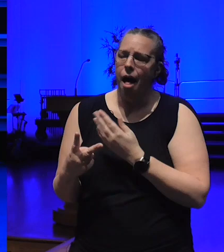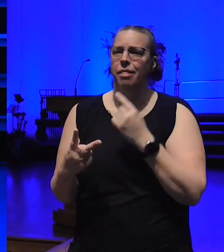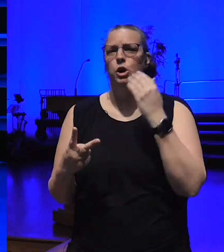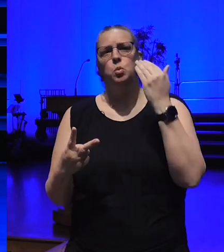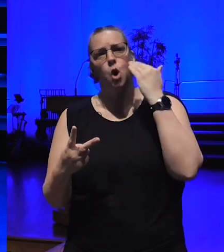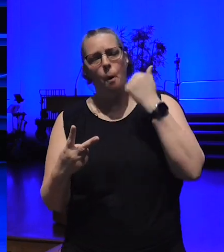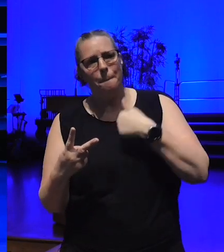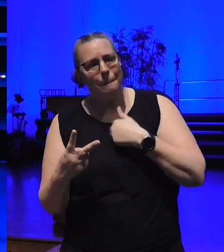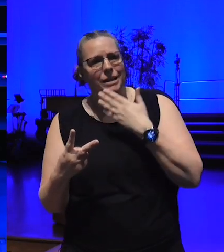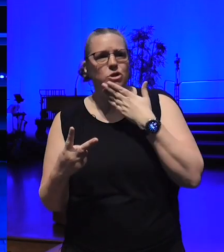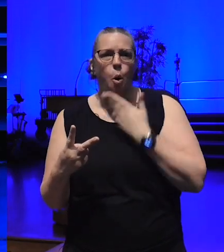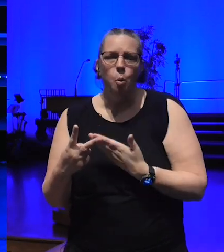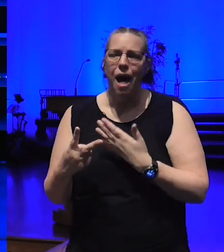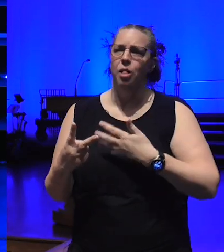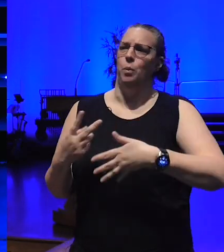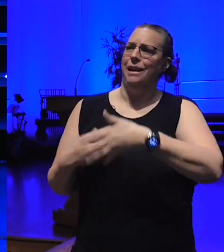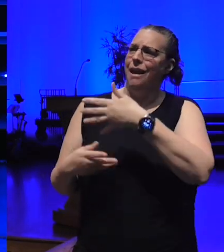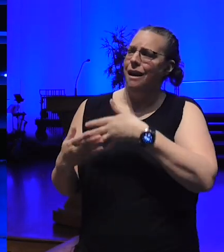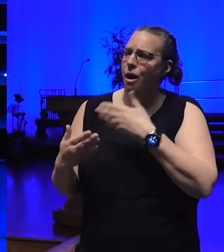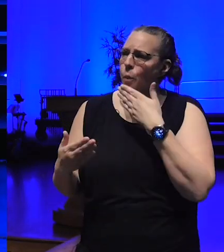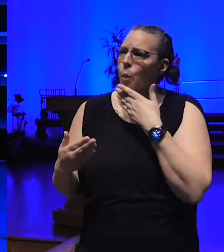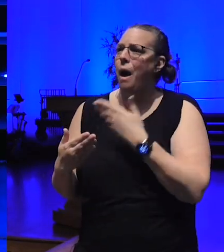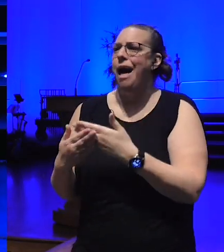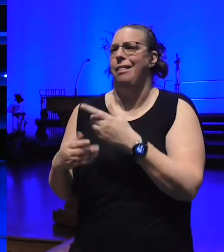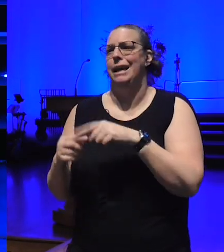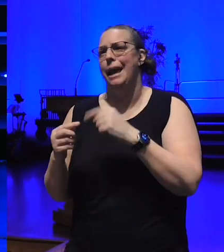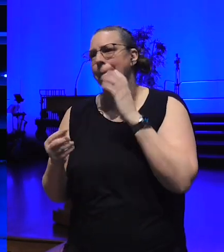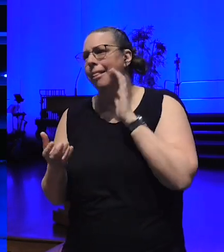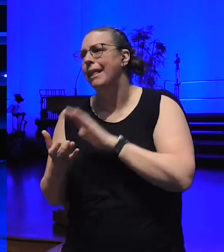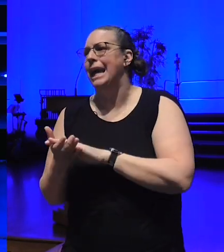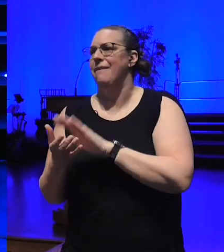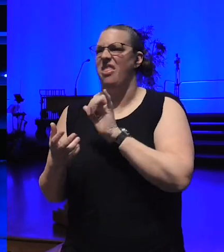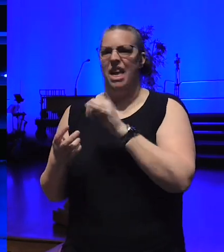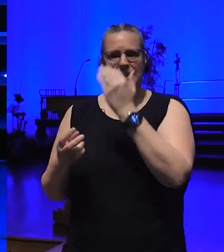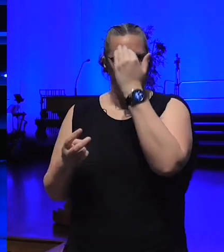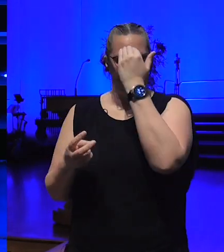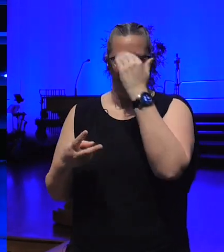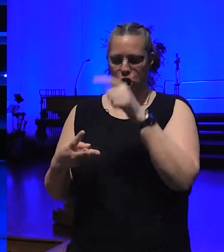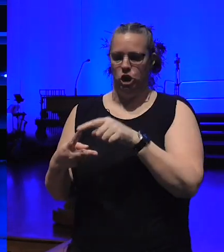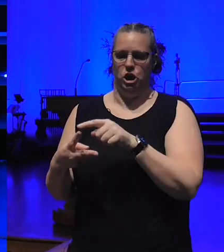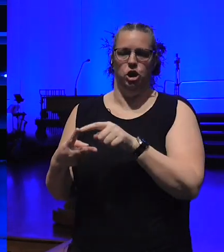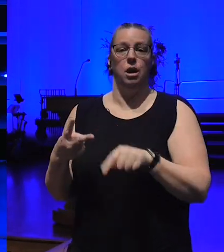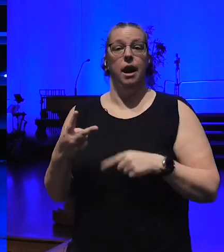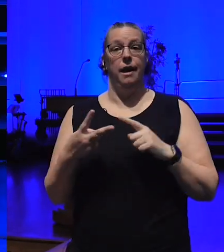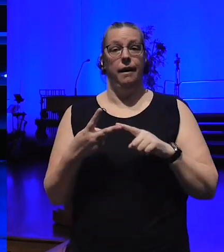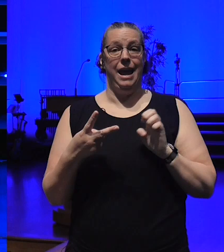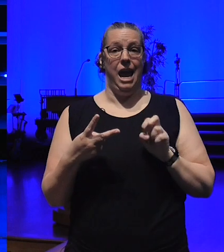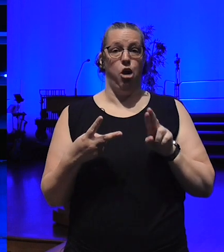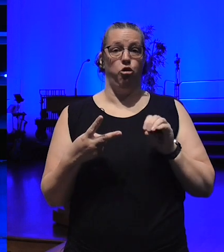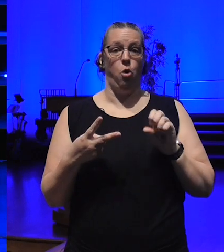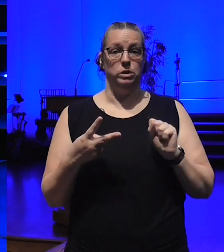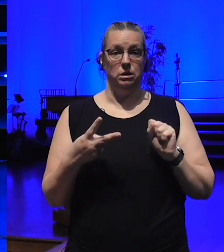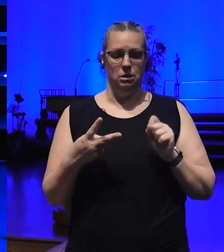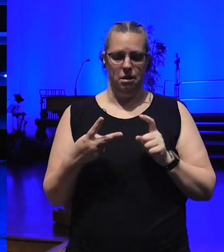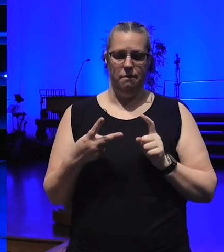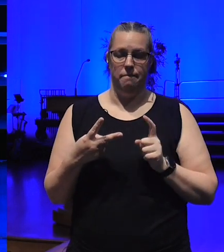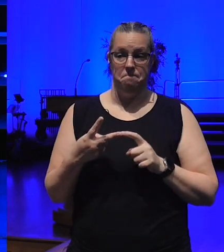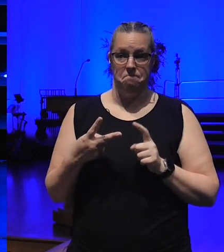well we get along so well I just can't believe it familiar love filia and then there's Aeros